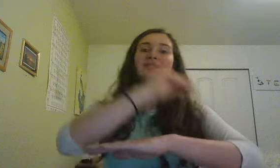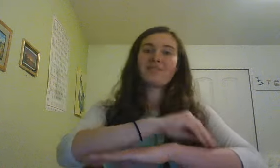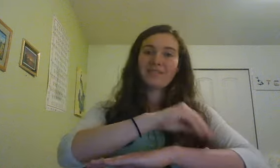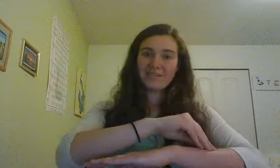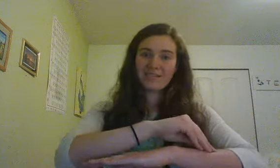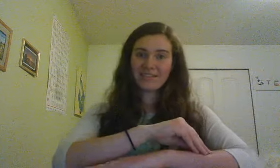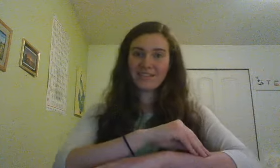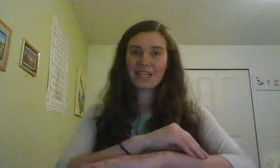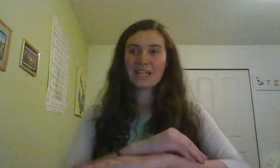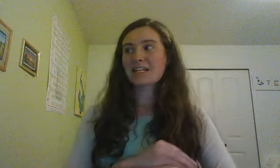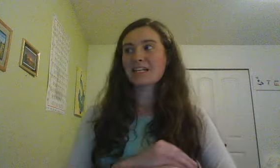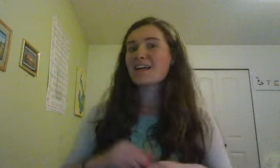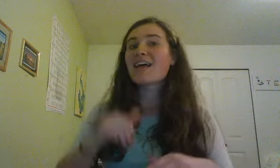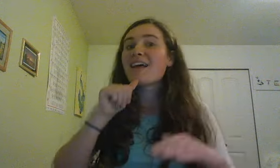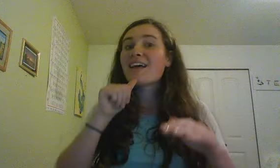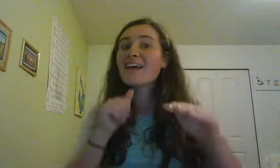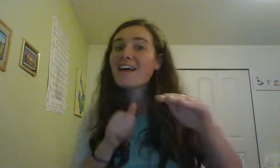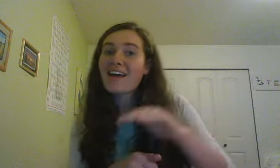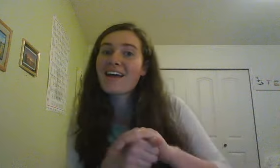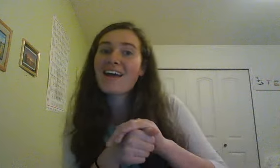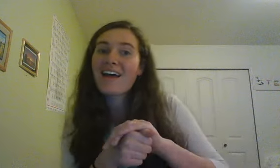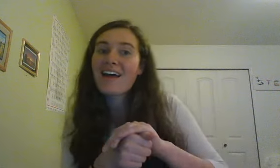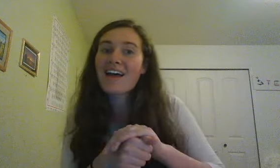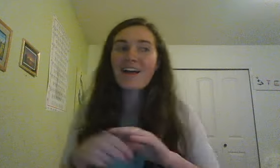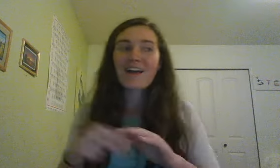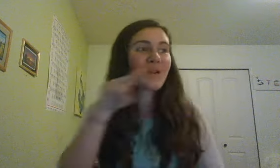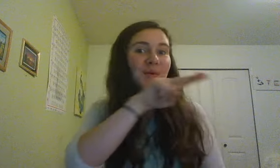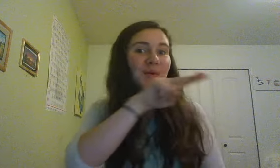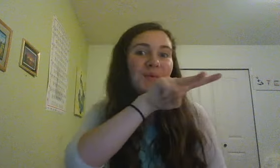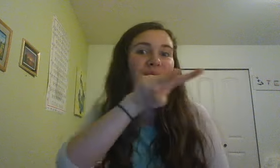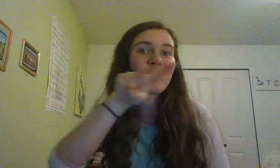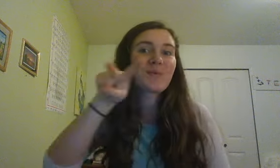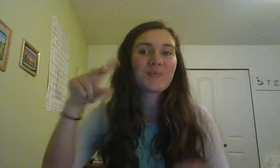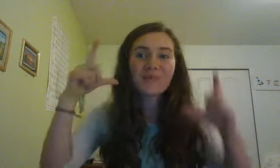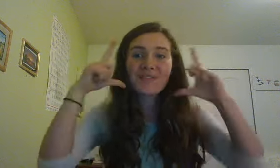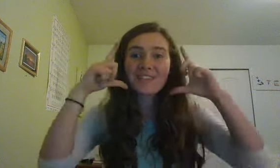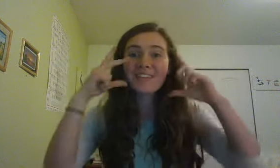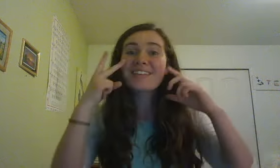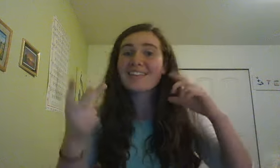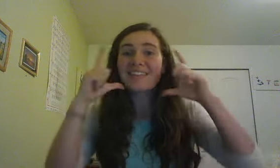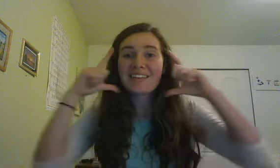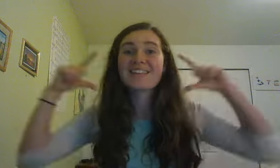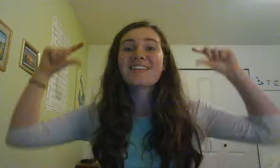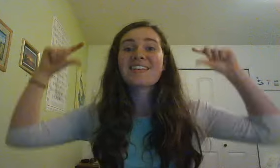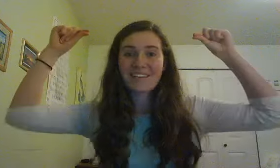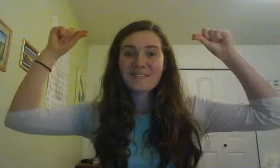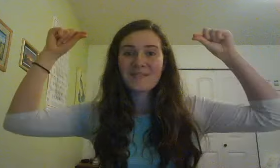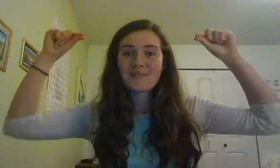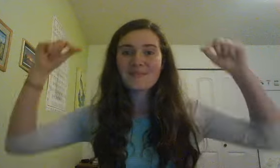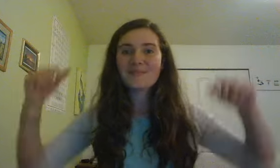That night, they put the clothing on the table. They hid and kept their eyes out for the elves.